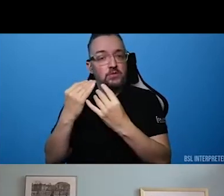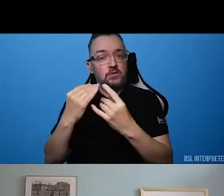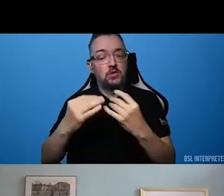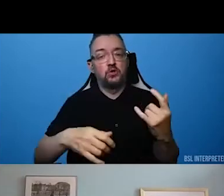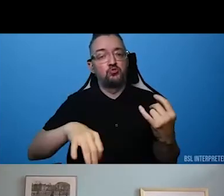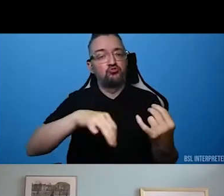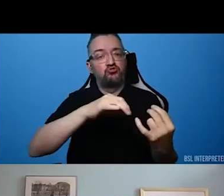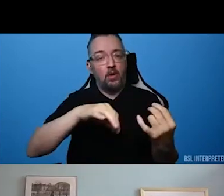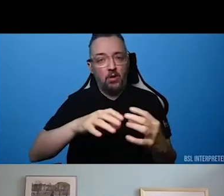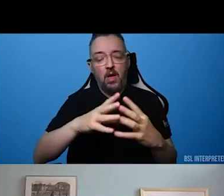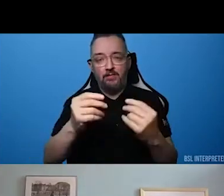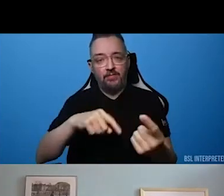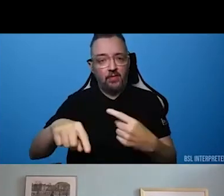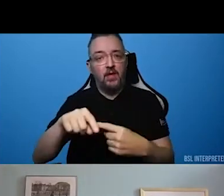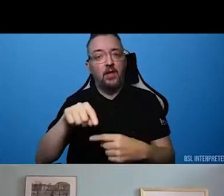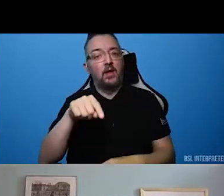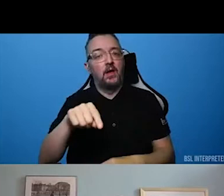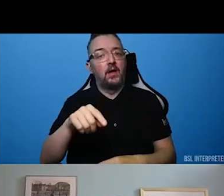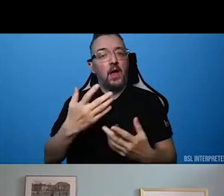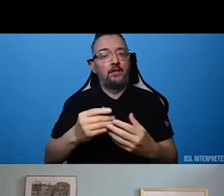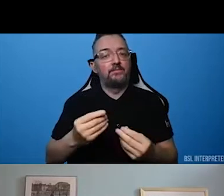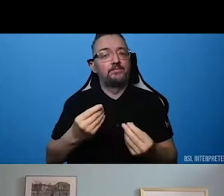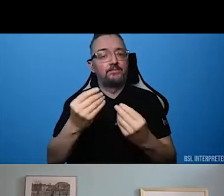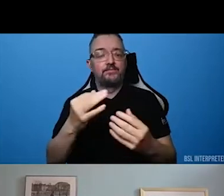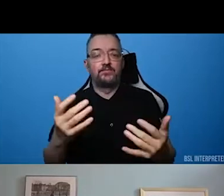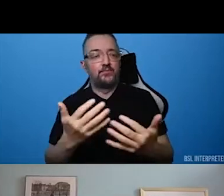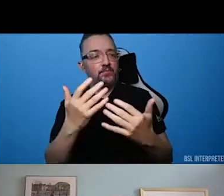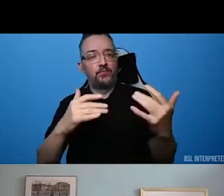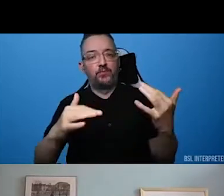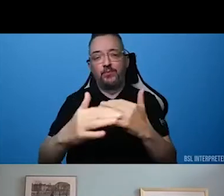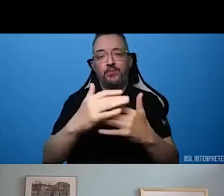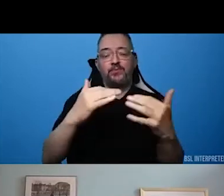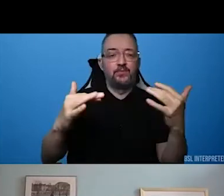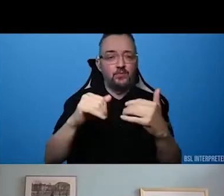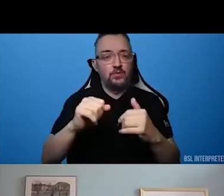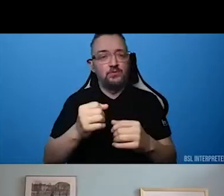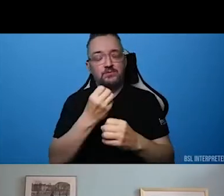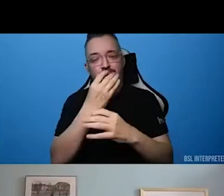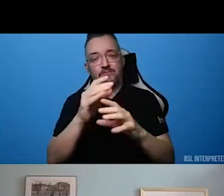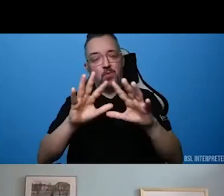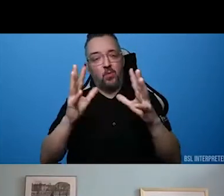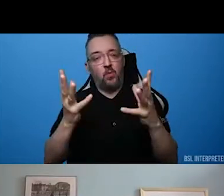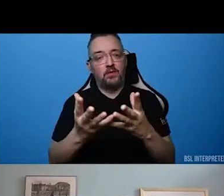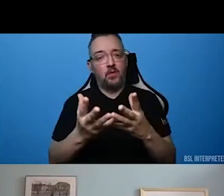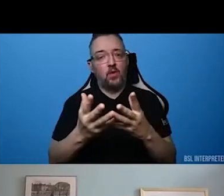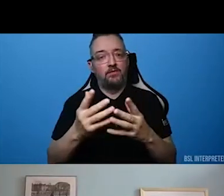And the musicians bring a real sense of grace and harmony to this symbolic world of Christian ethics